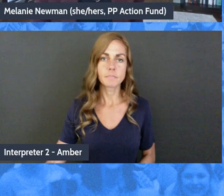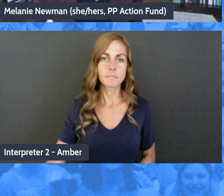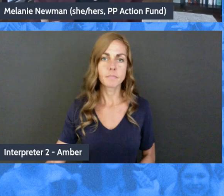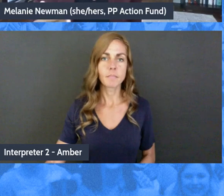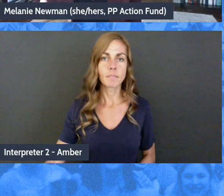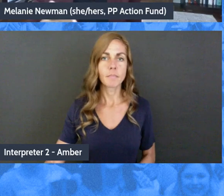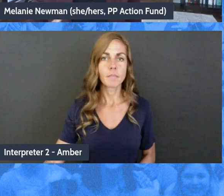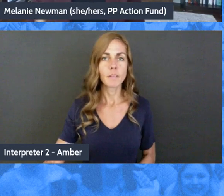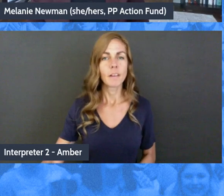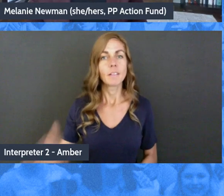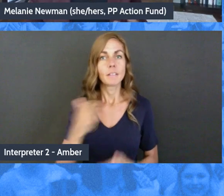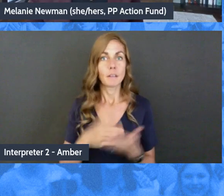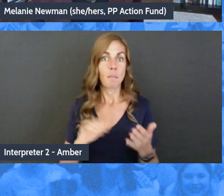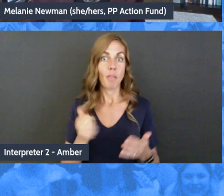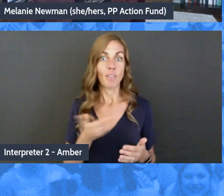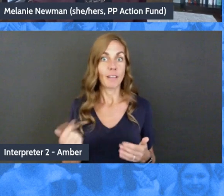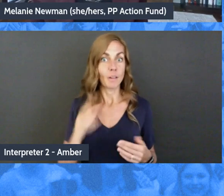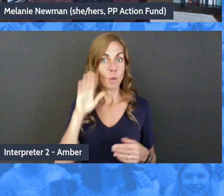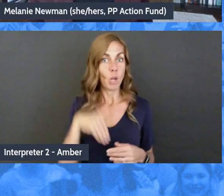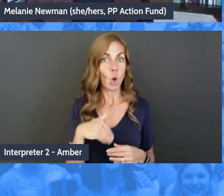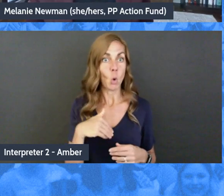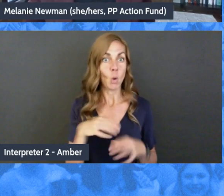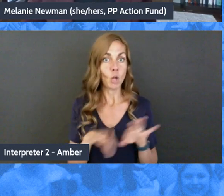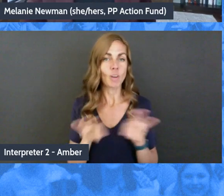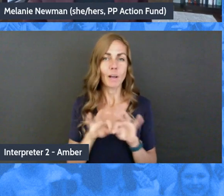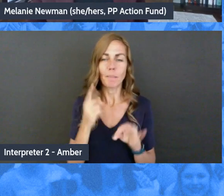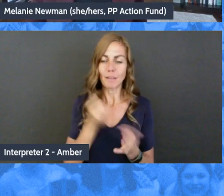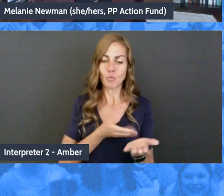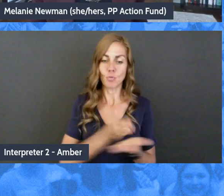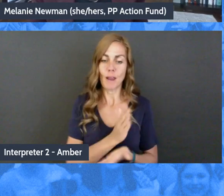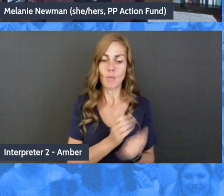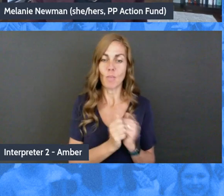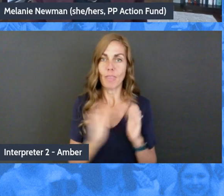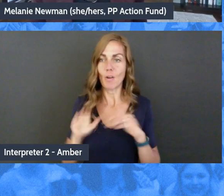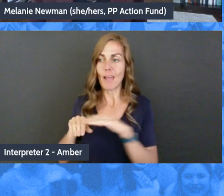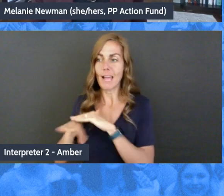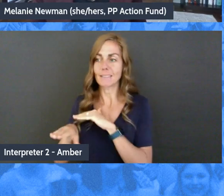because a right without accesses is not a right at all